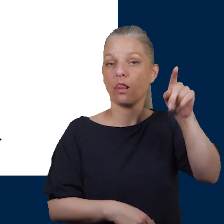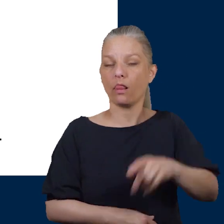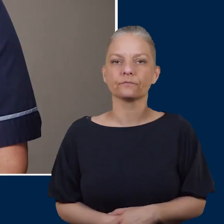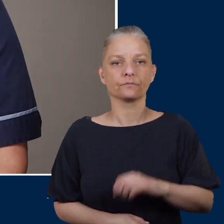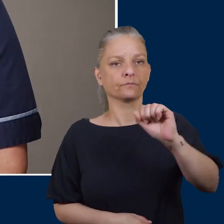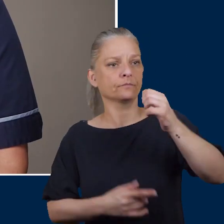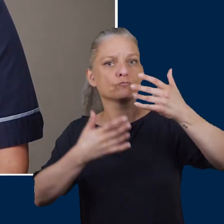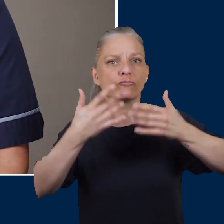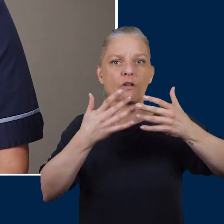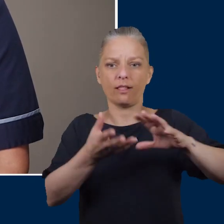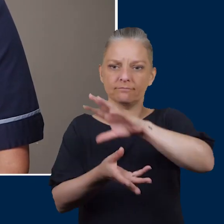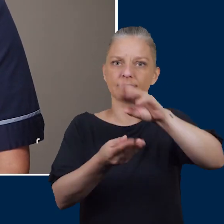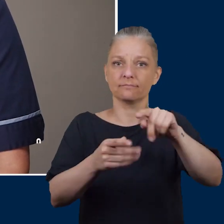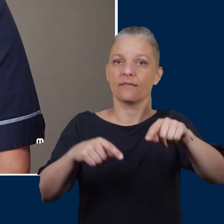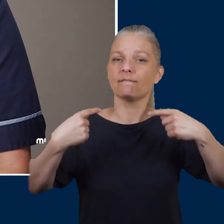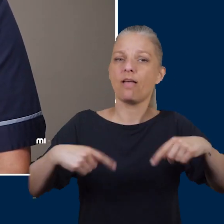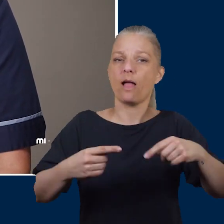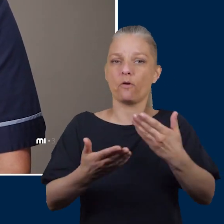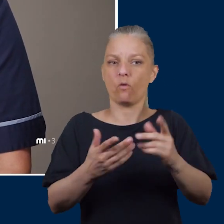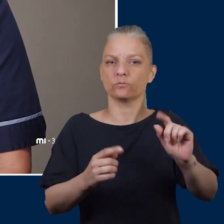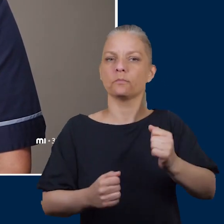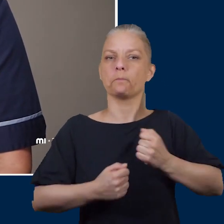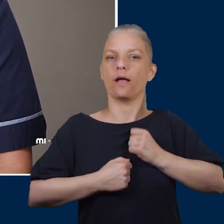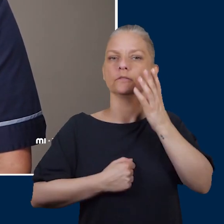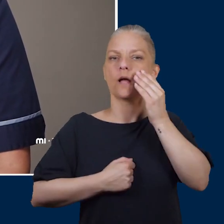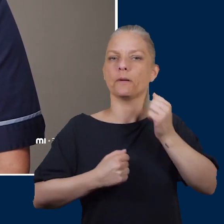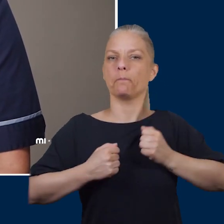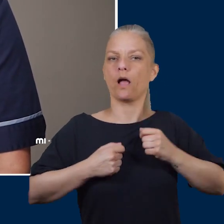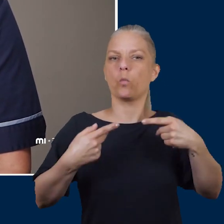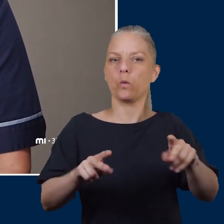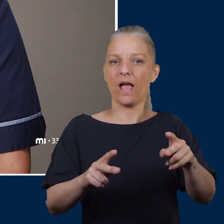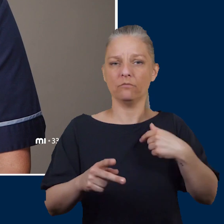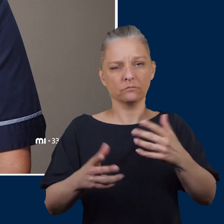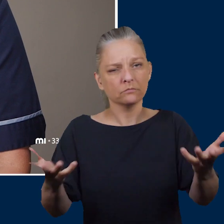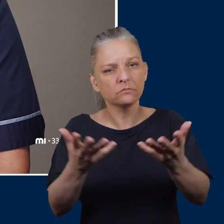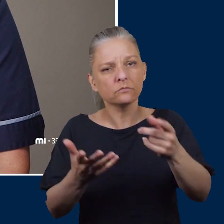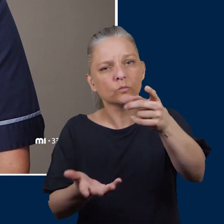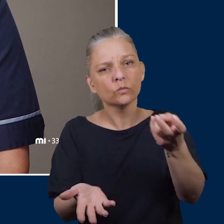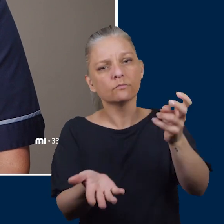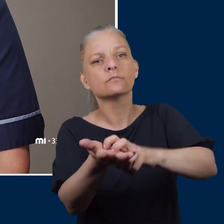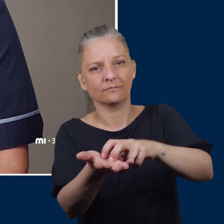All of your results are available on my diabetes my way and I encourage you again to register for